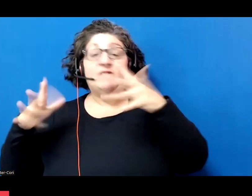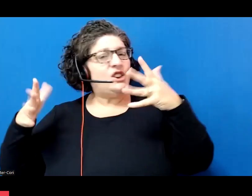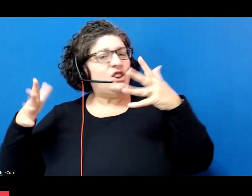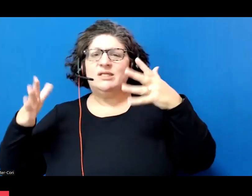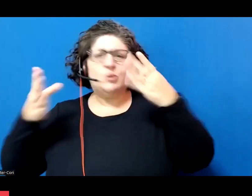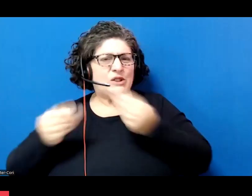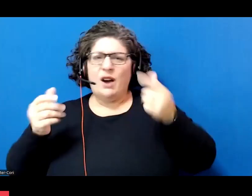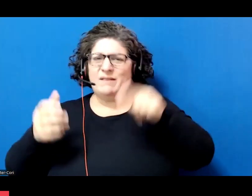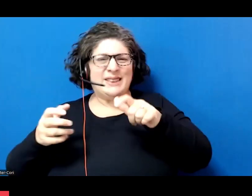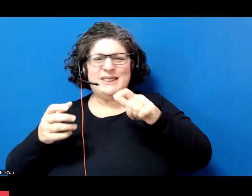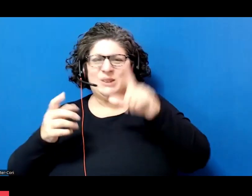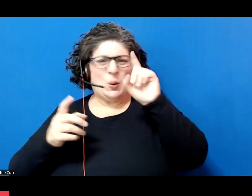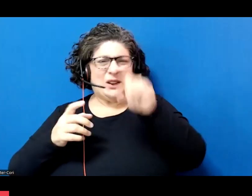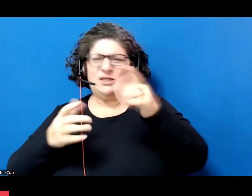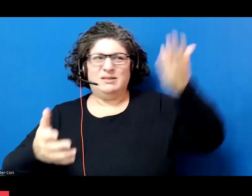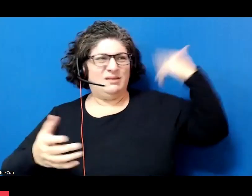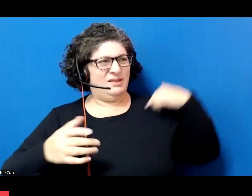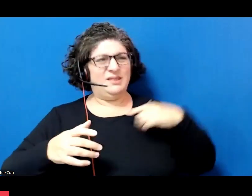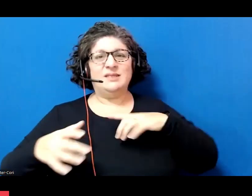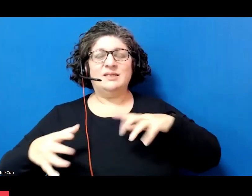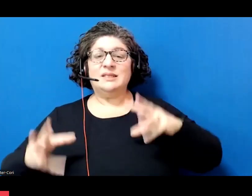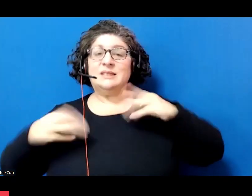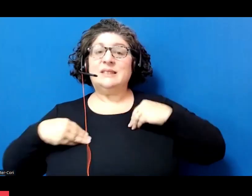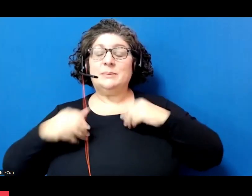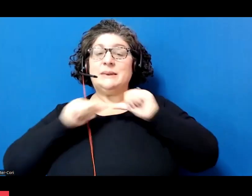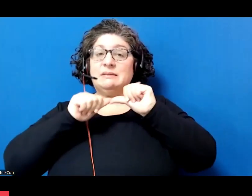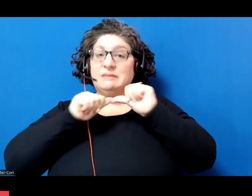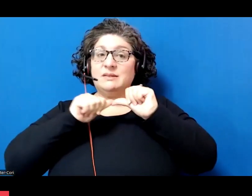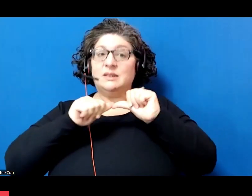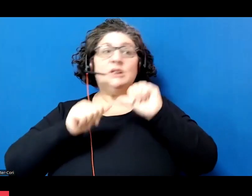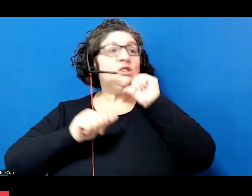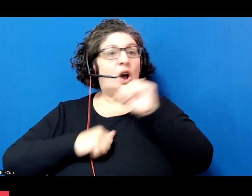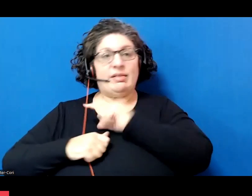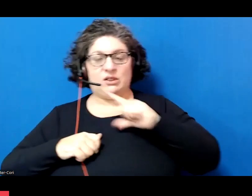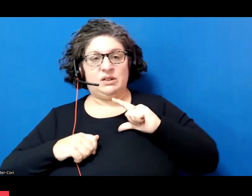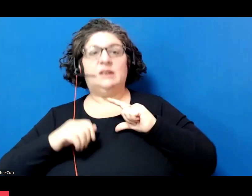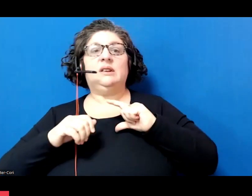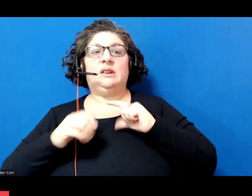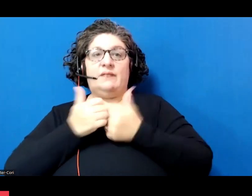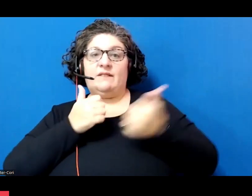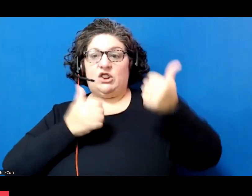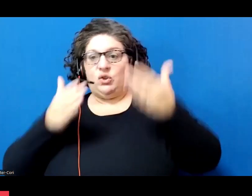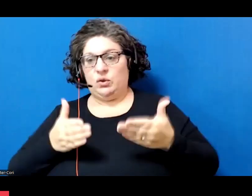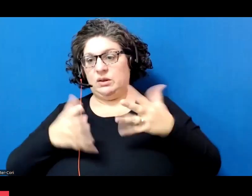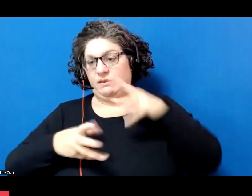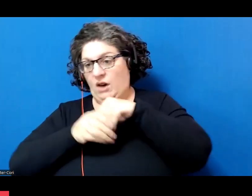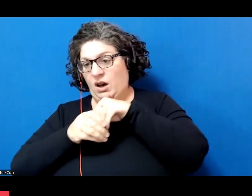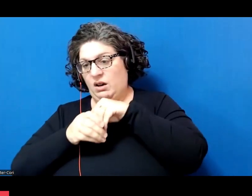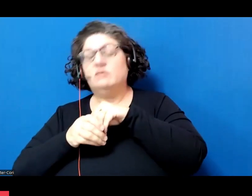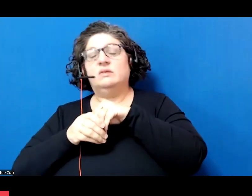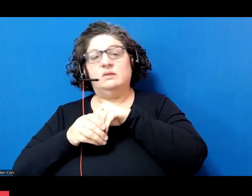the past by upholding regimes in which non-legislative officials played a significant role in federal